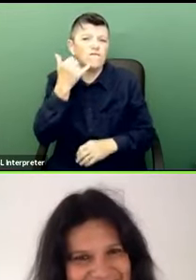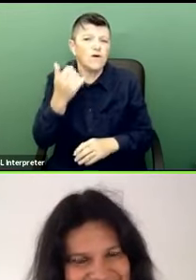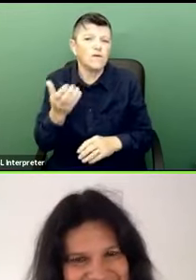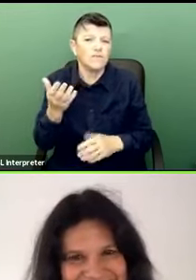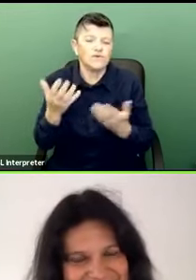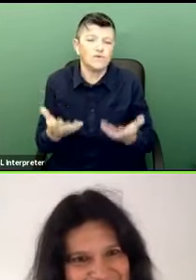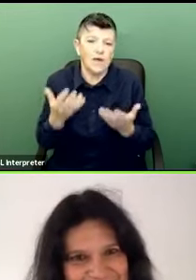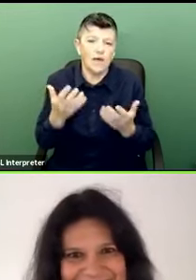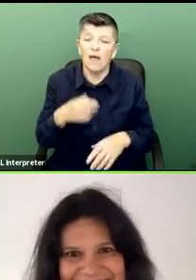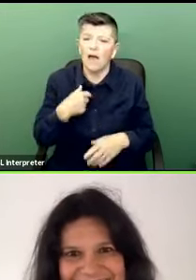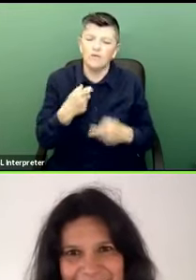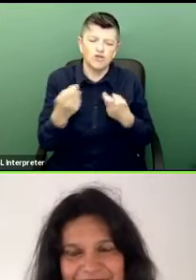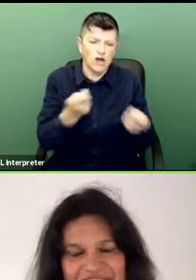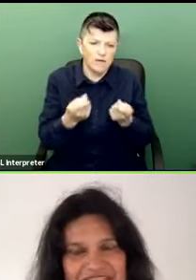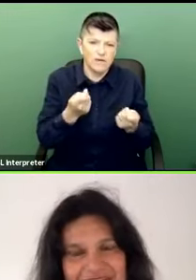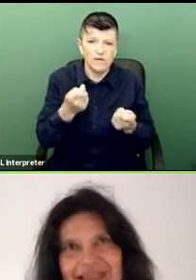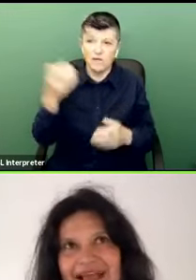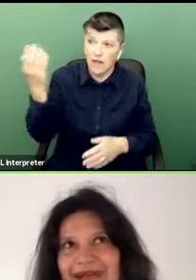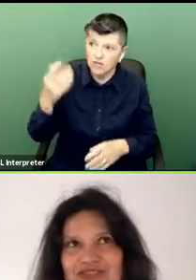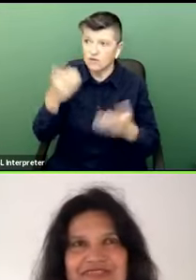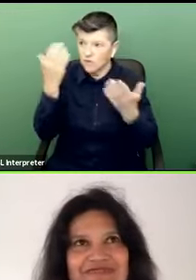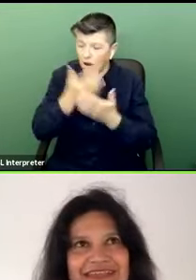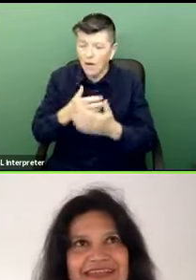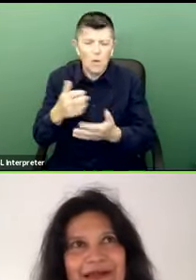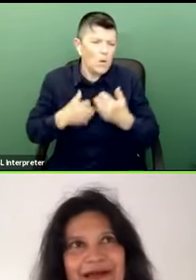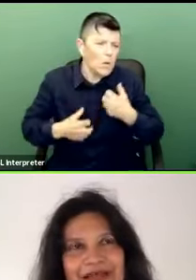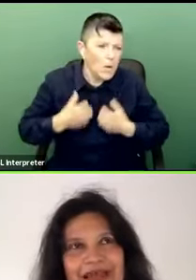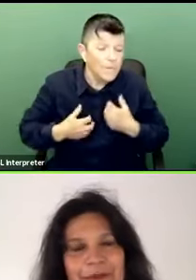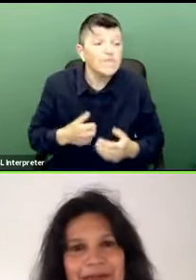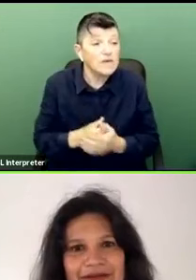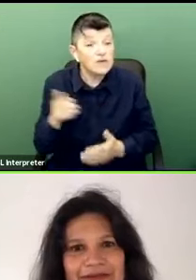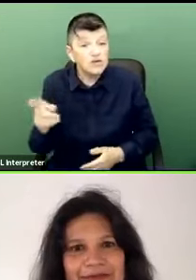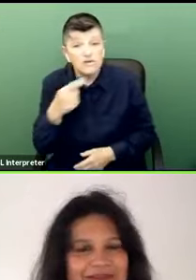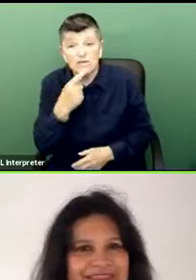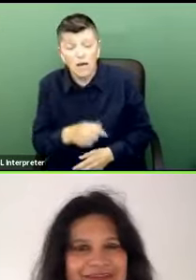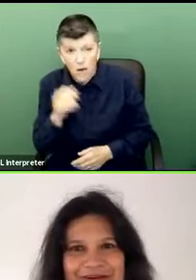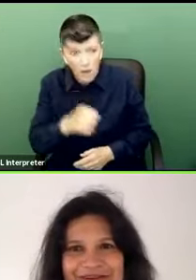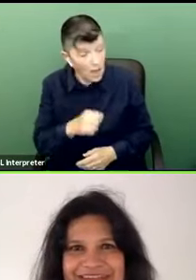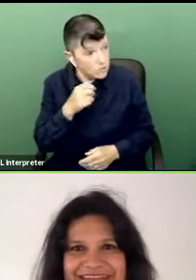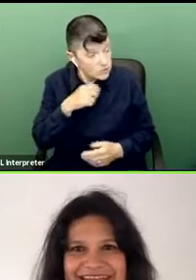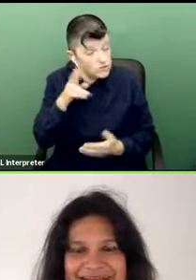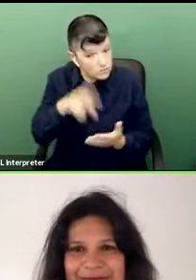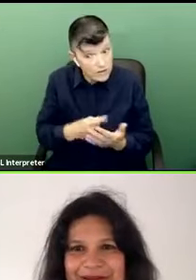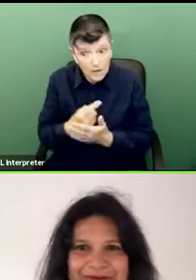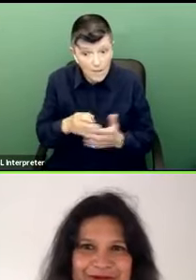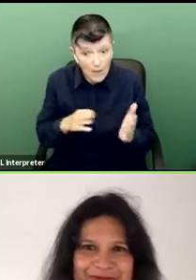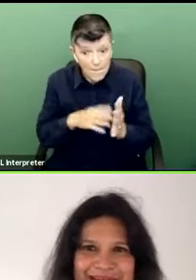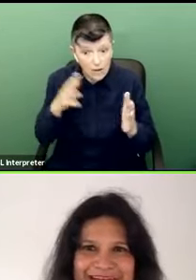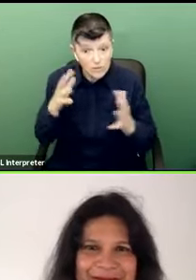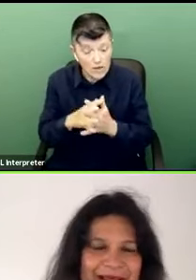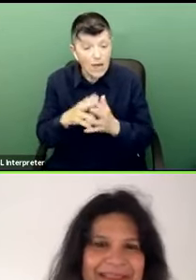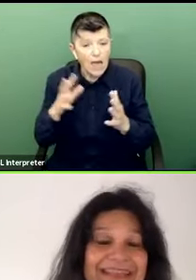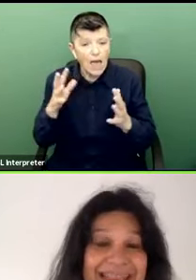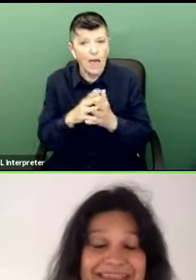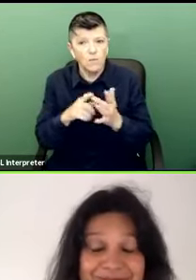in this phase of the constitution. So I think that we need both constitutional